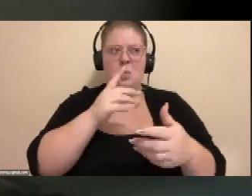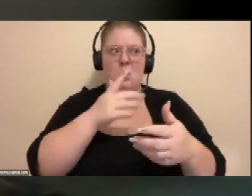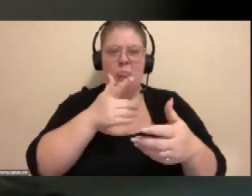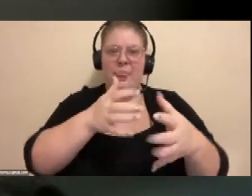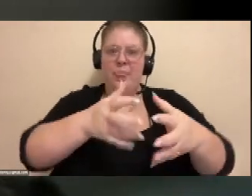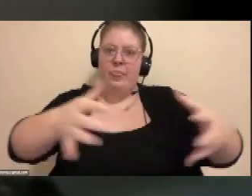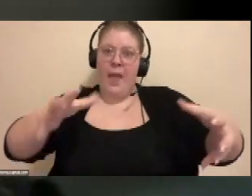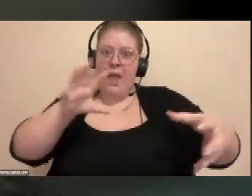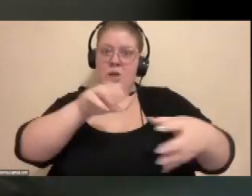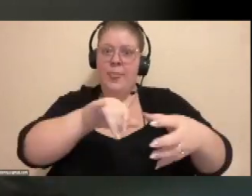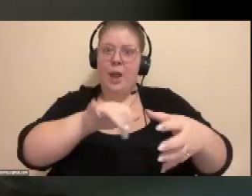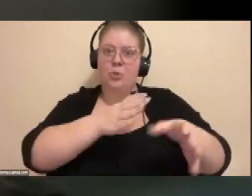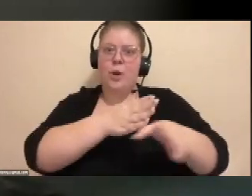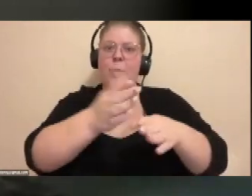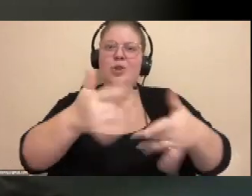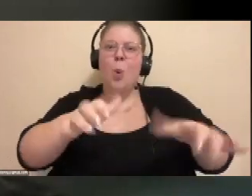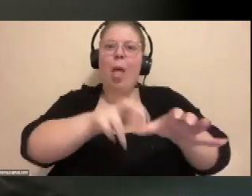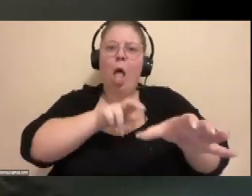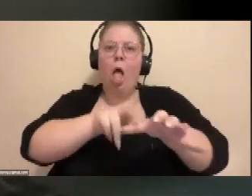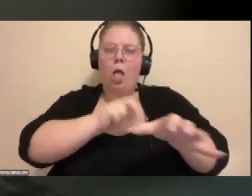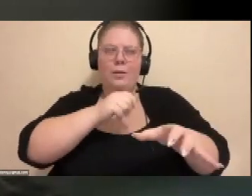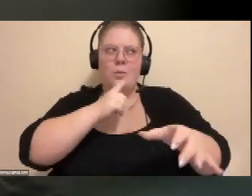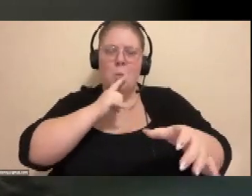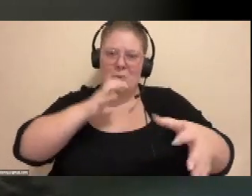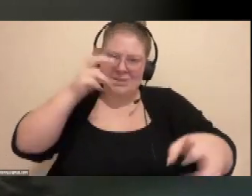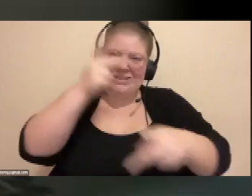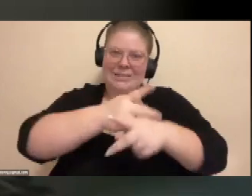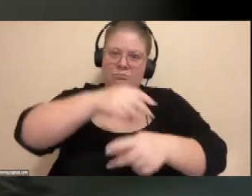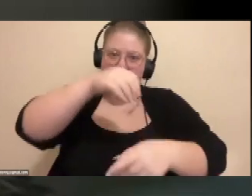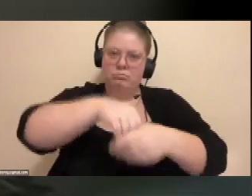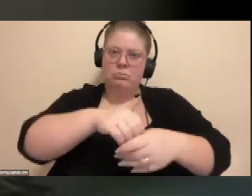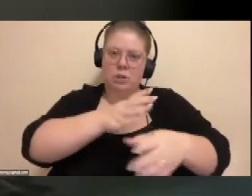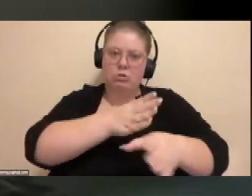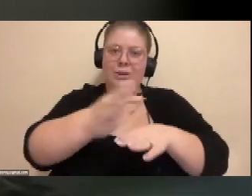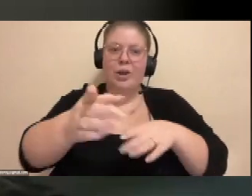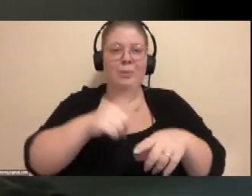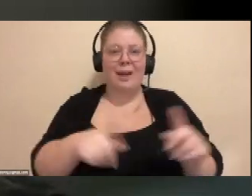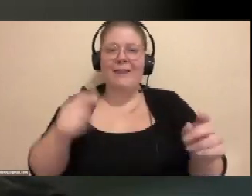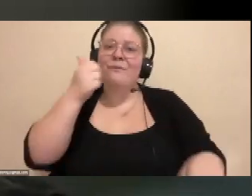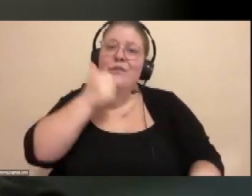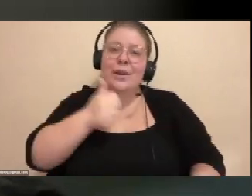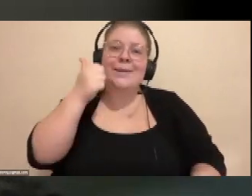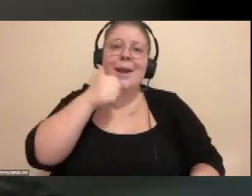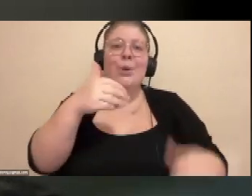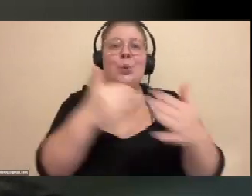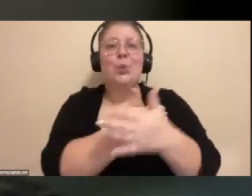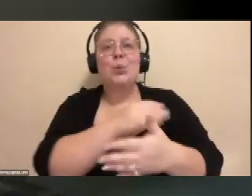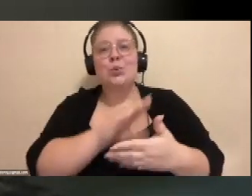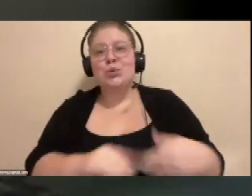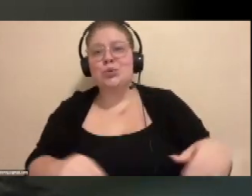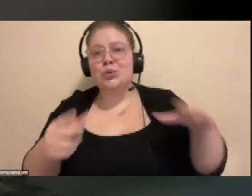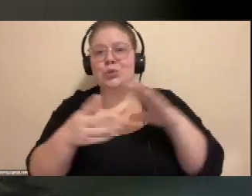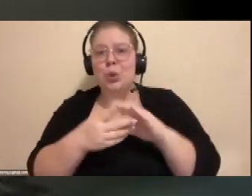not a day goes by where I don't hear a story about the horrible consequences of